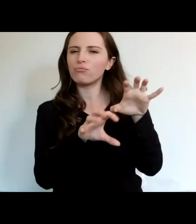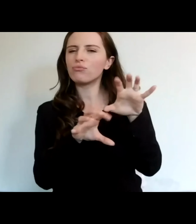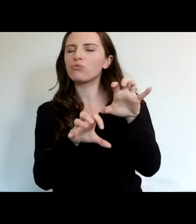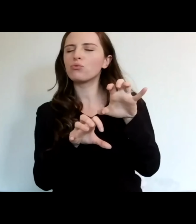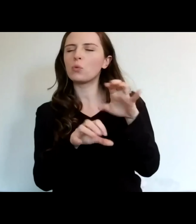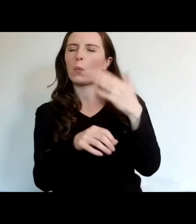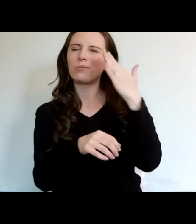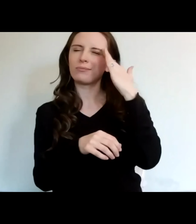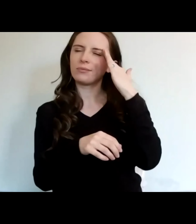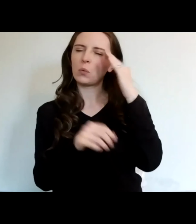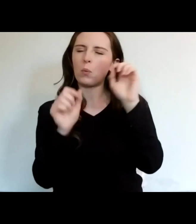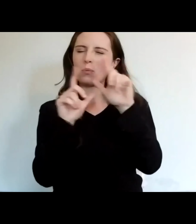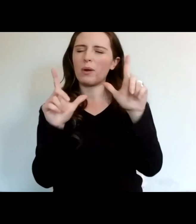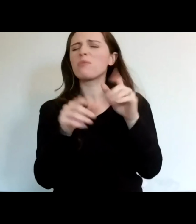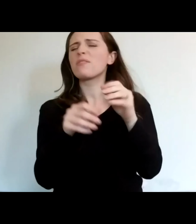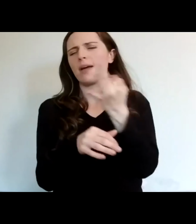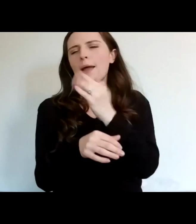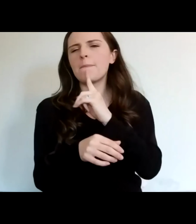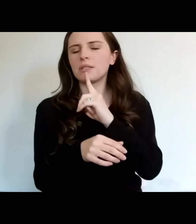It was grand, but just, I think,